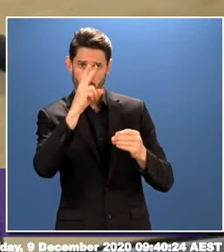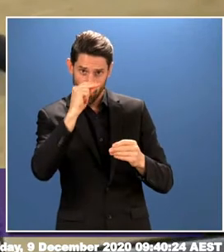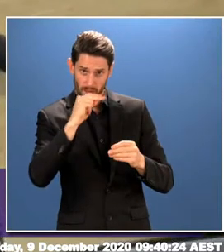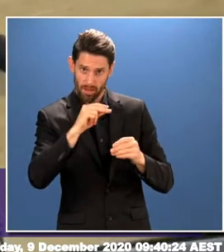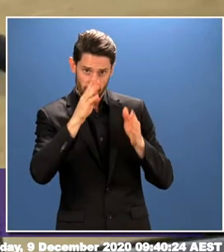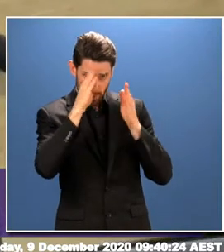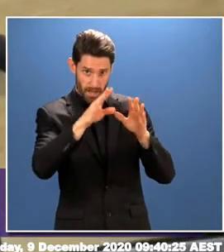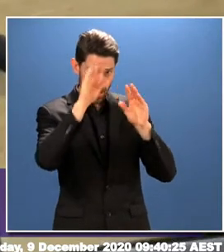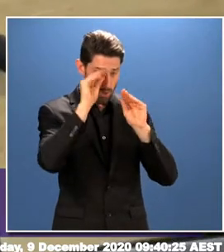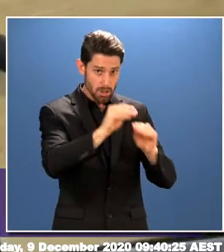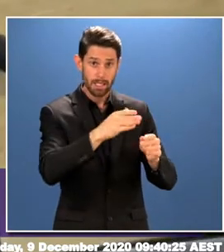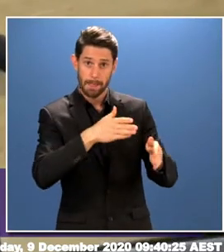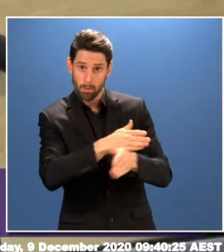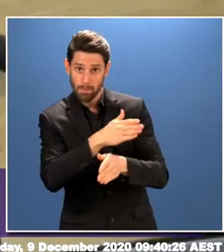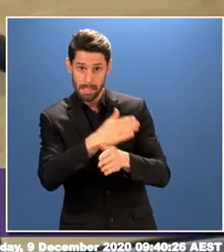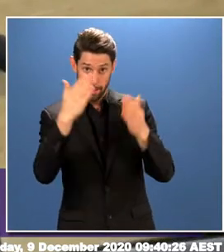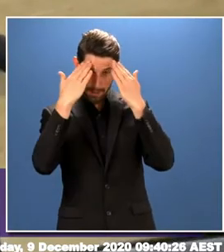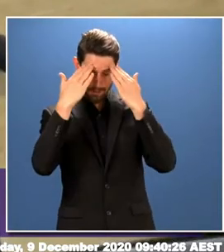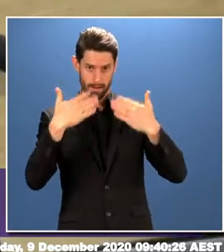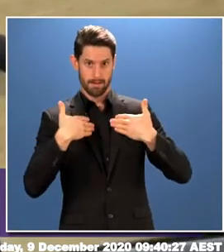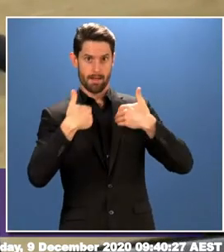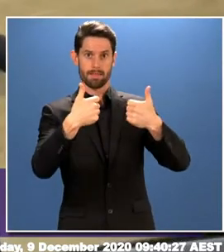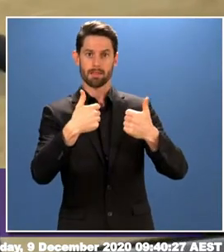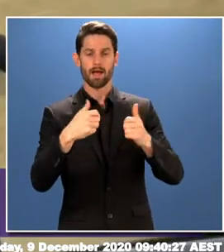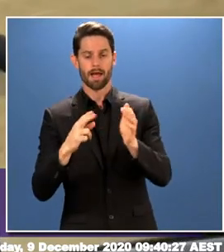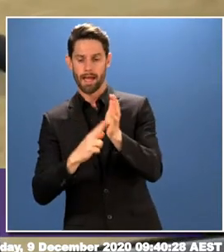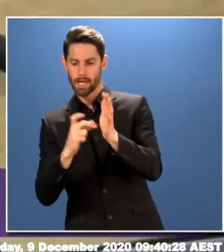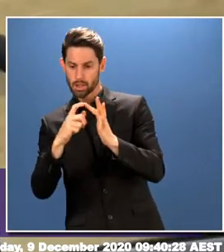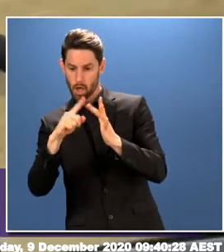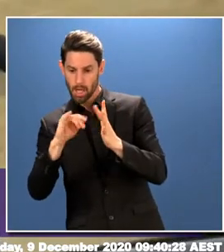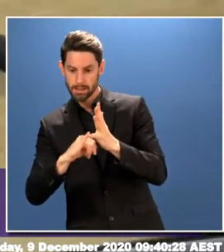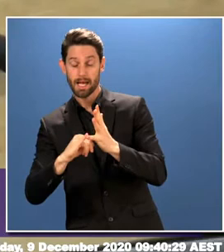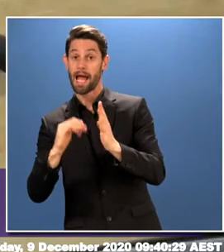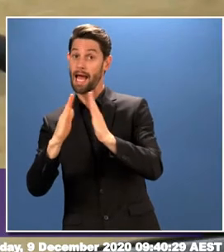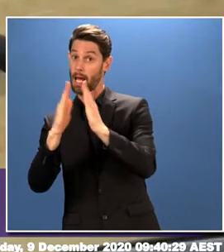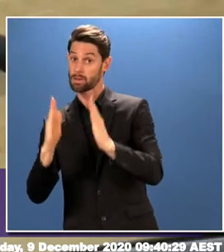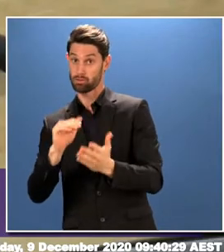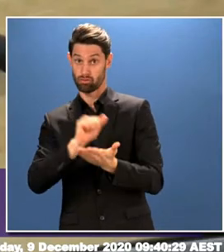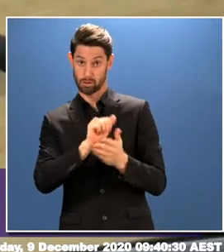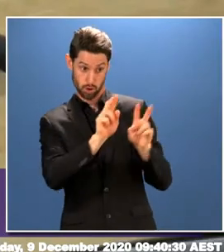mental health and wellbeing, and the NDIS and housing, weren't they? That's correct, yes.